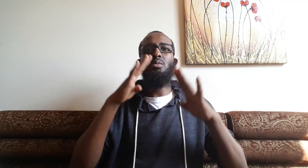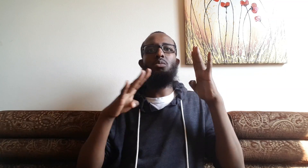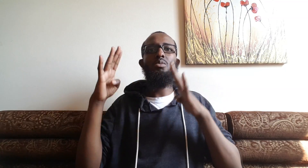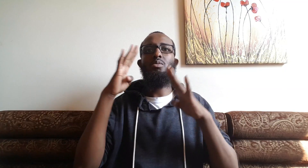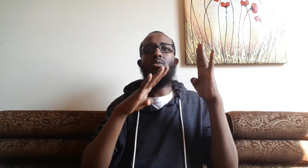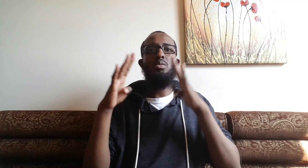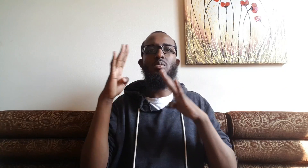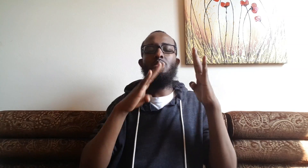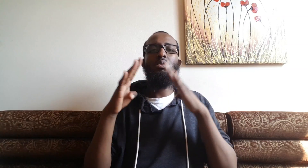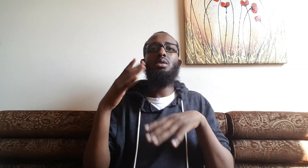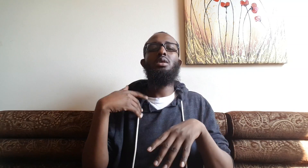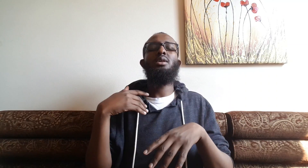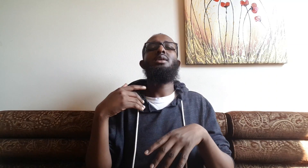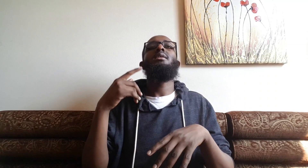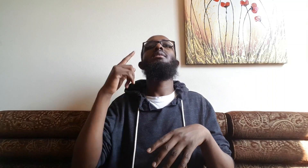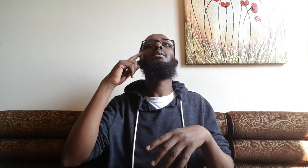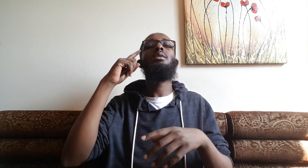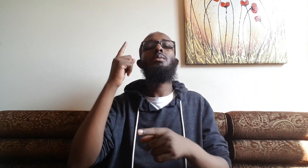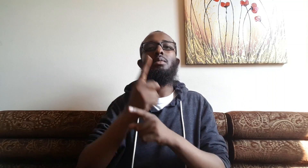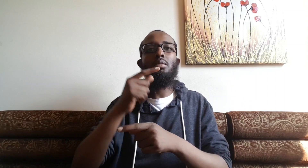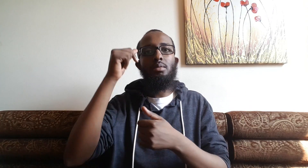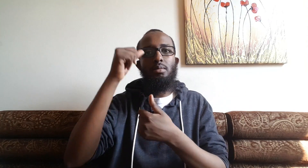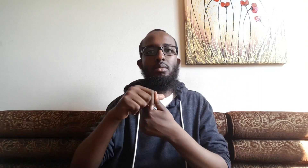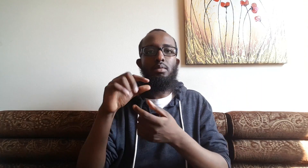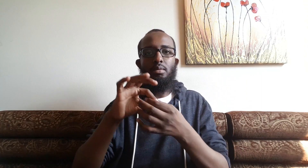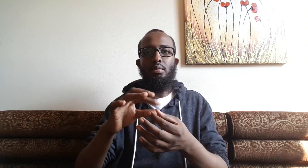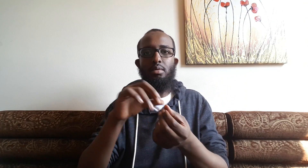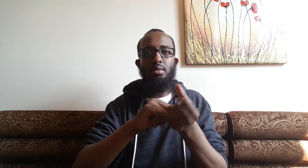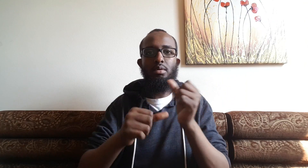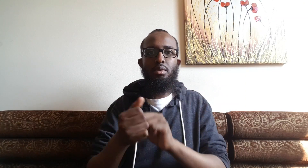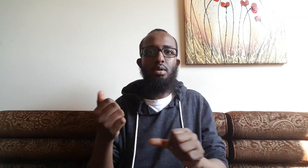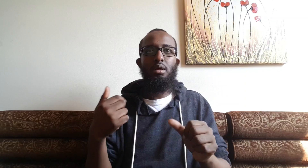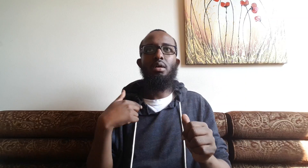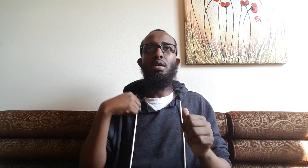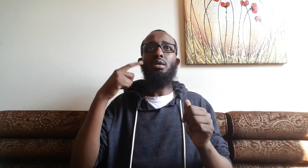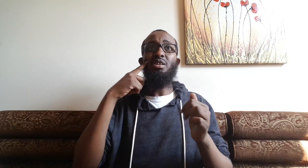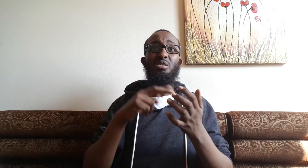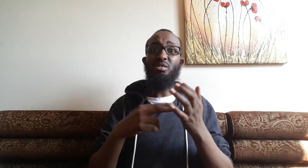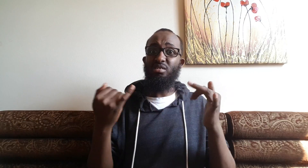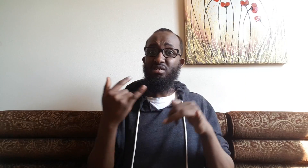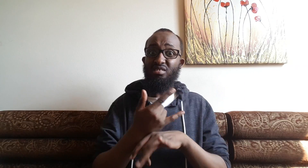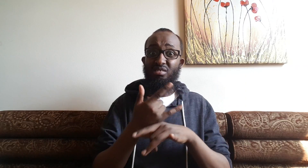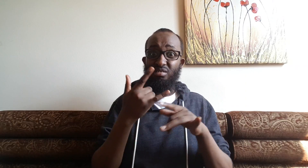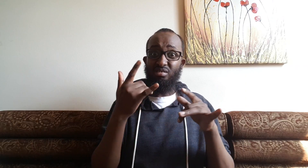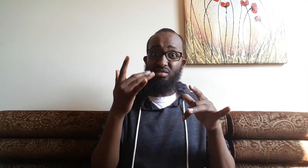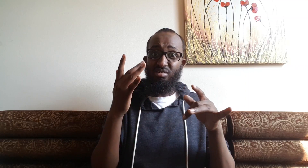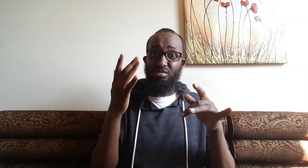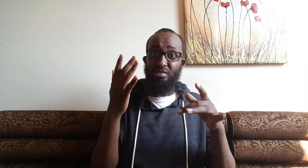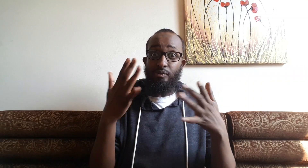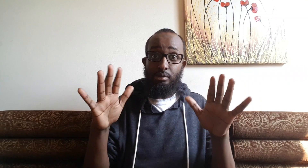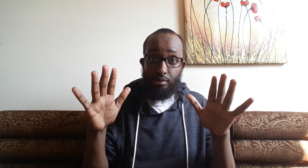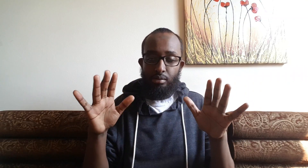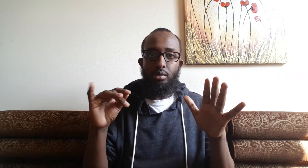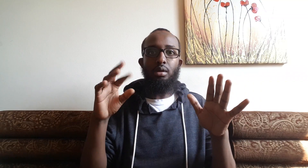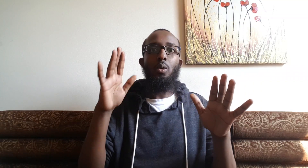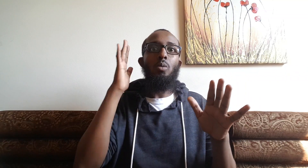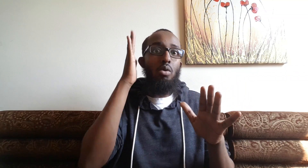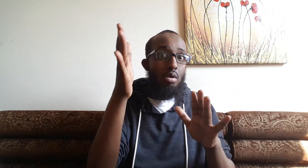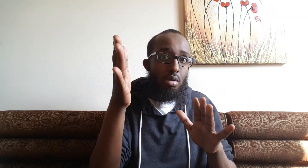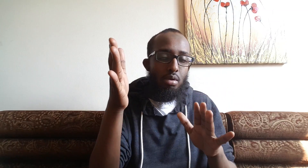I started to worry as thoughts started crossing my mind. I was thinking, was today the day?